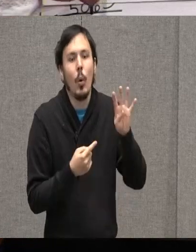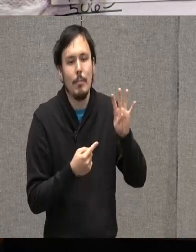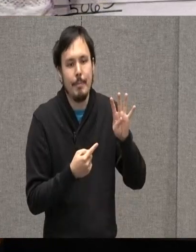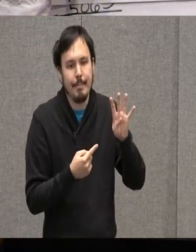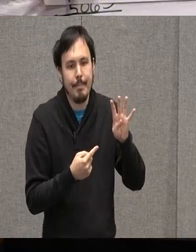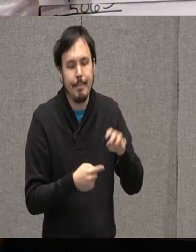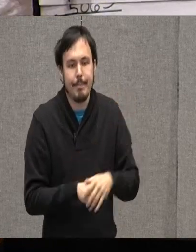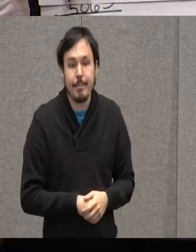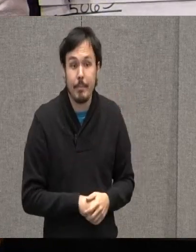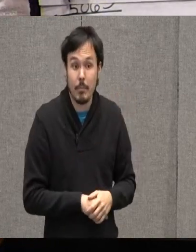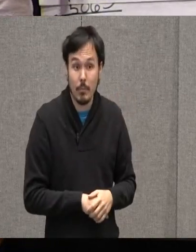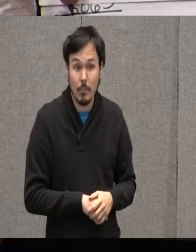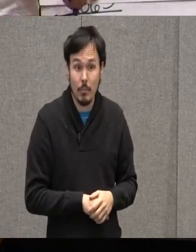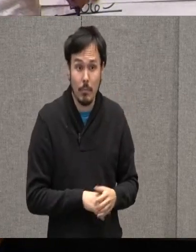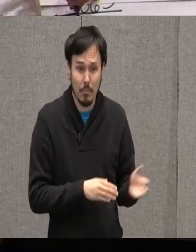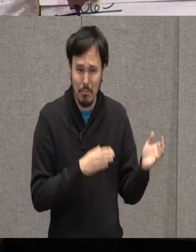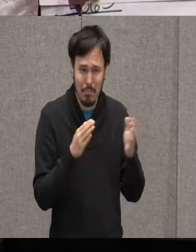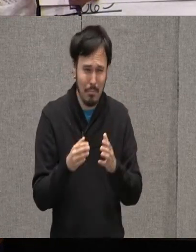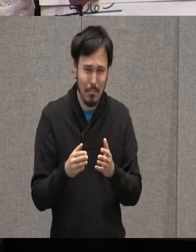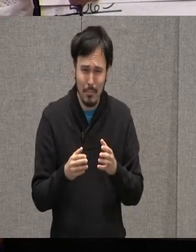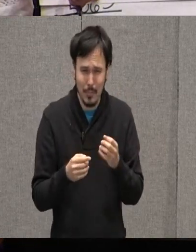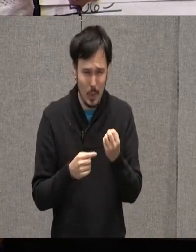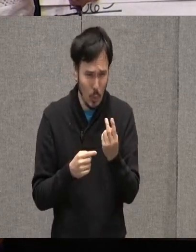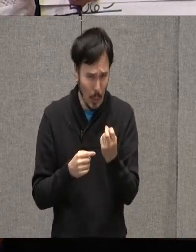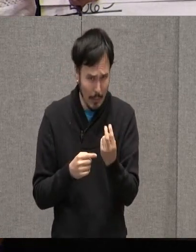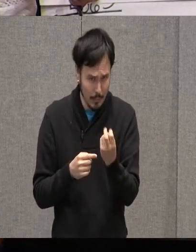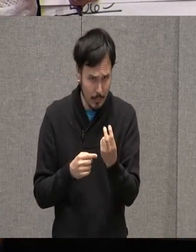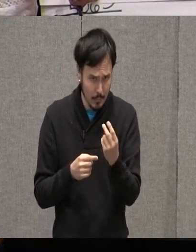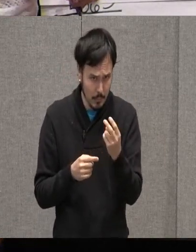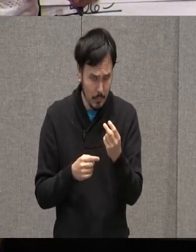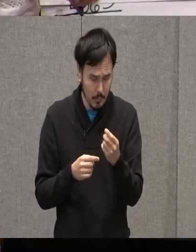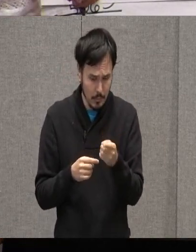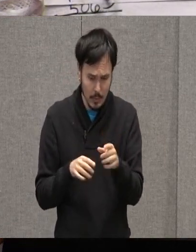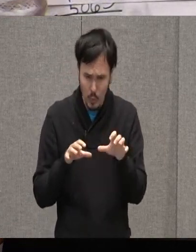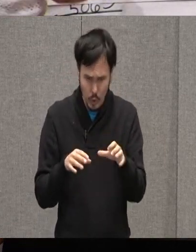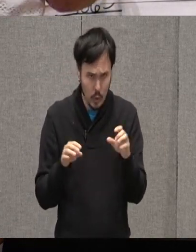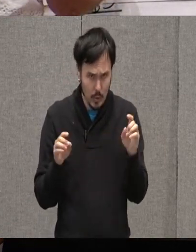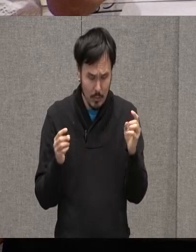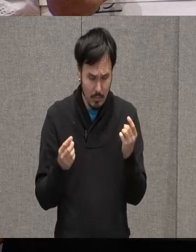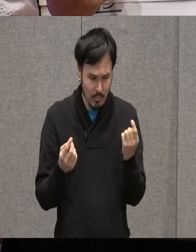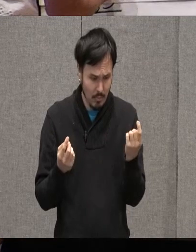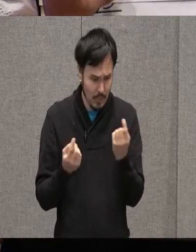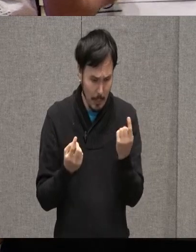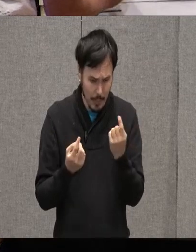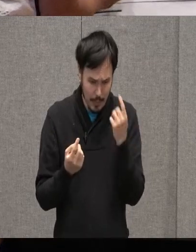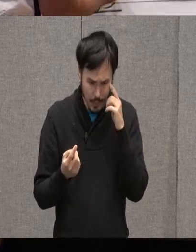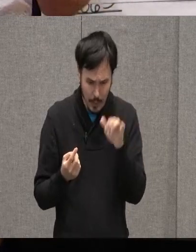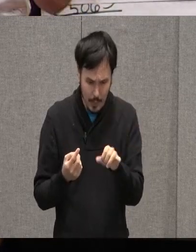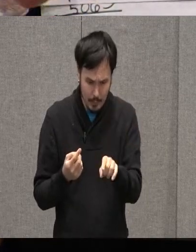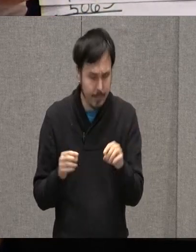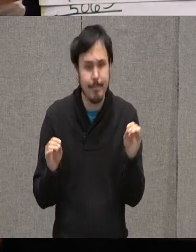Did we do anything to this 12 to get to that 12? Nope, so we don't have to do anything to our numerator.